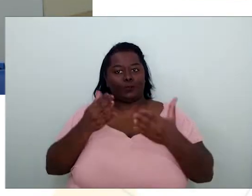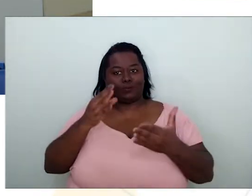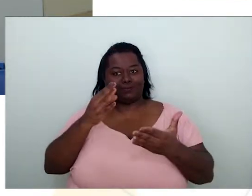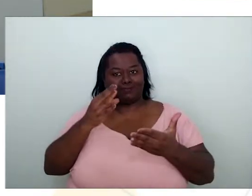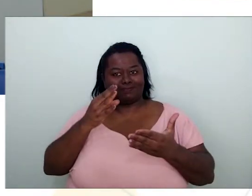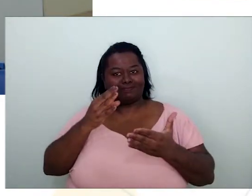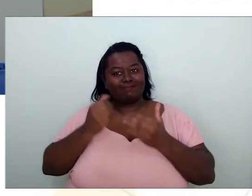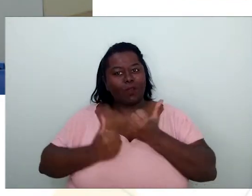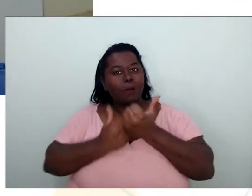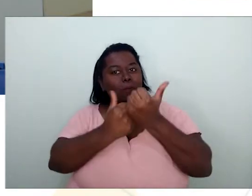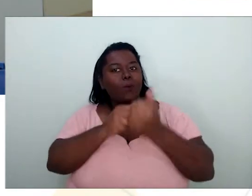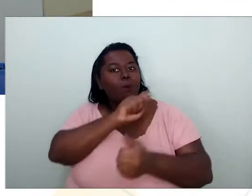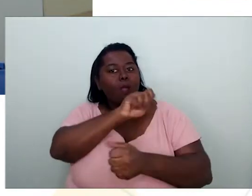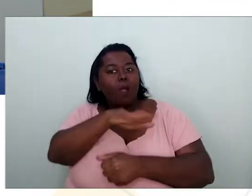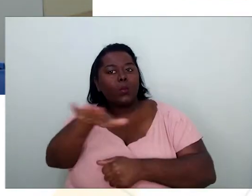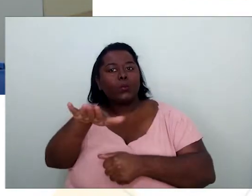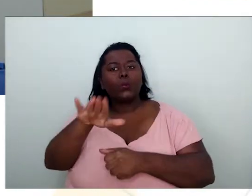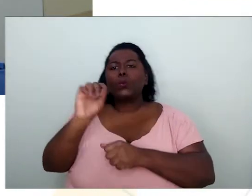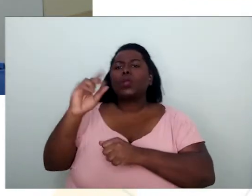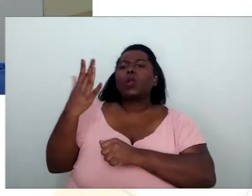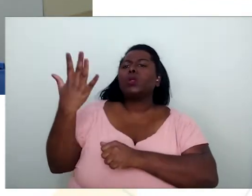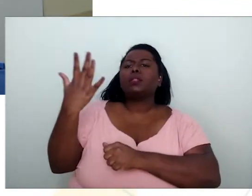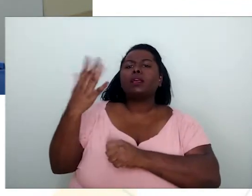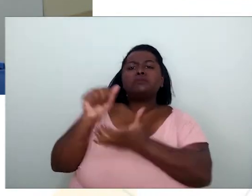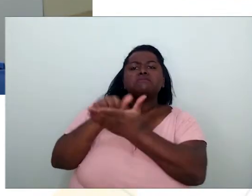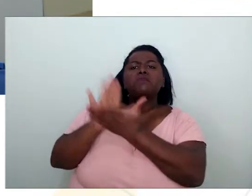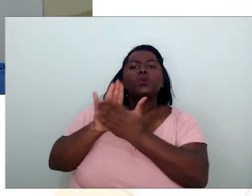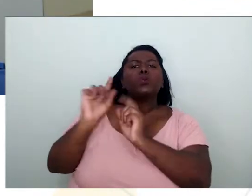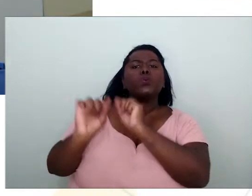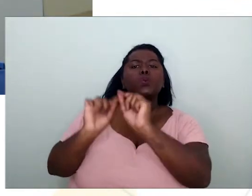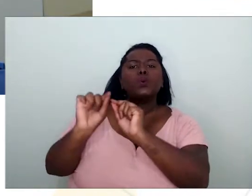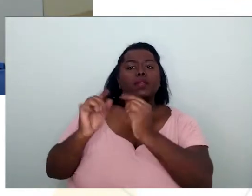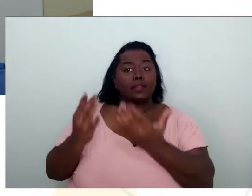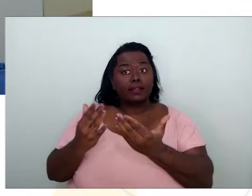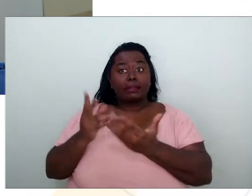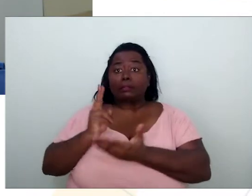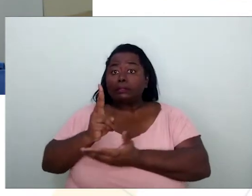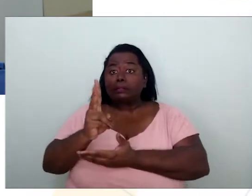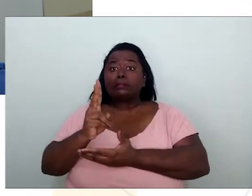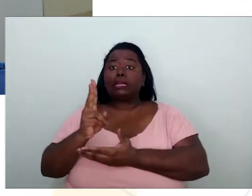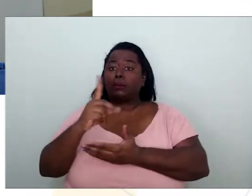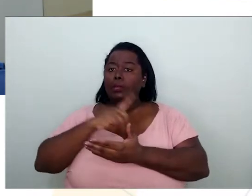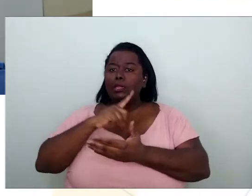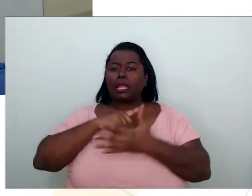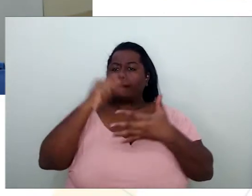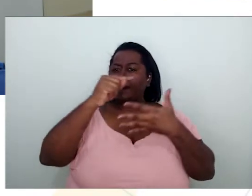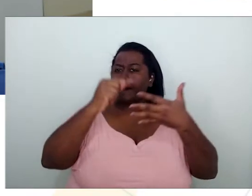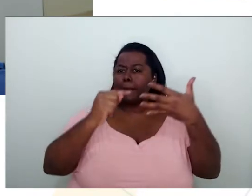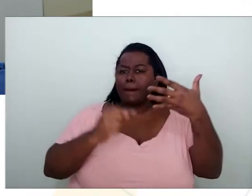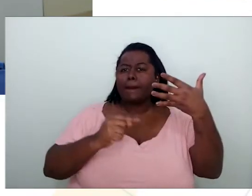student then what happens you see often times those kinds of implications are